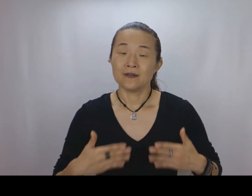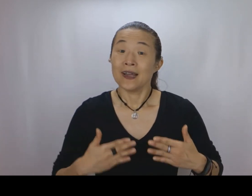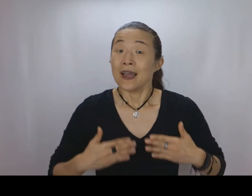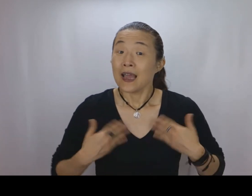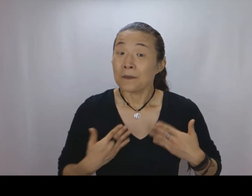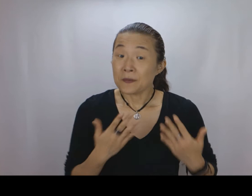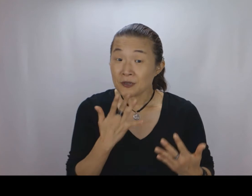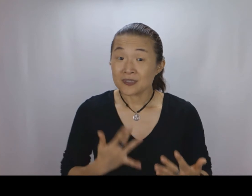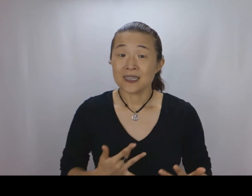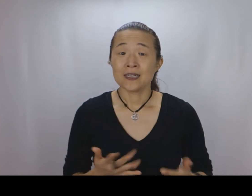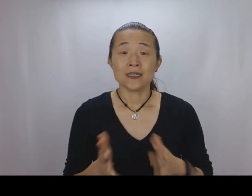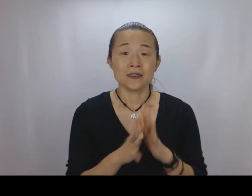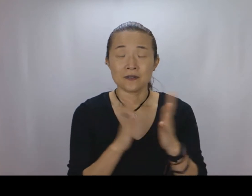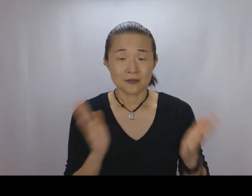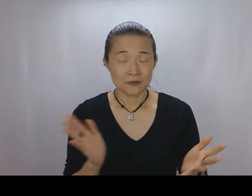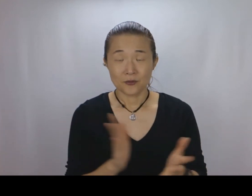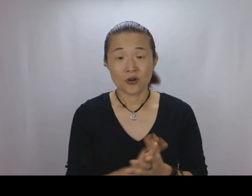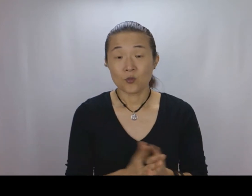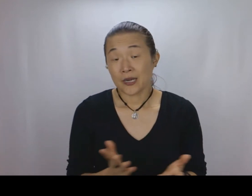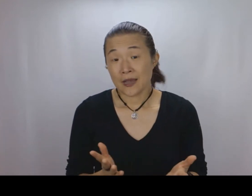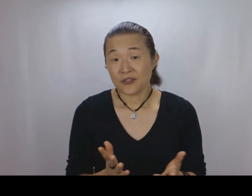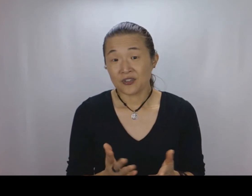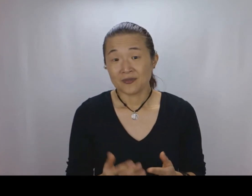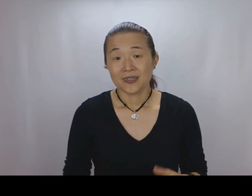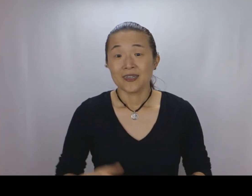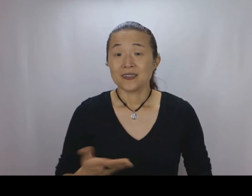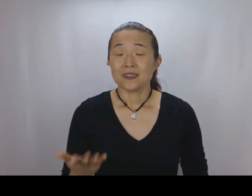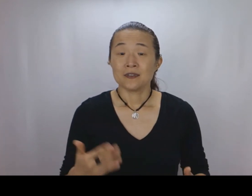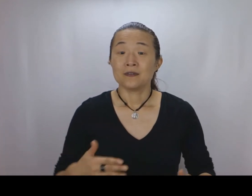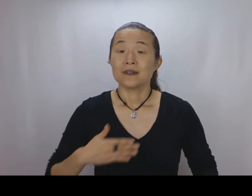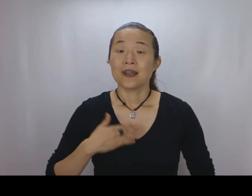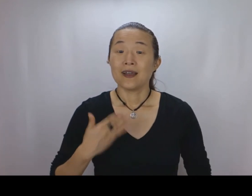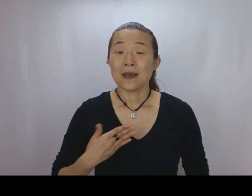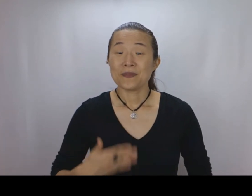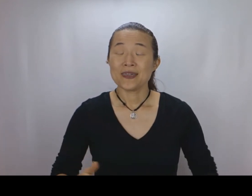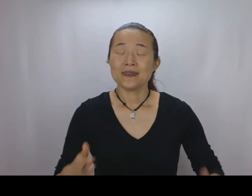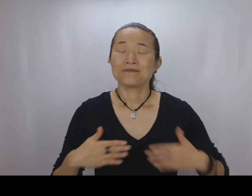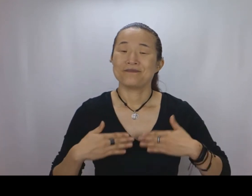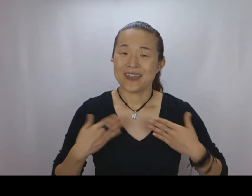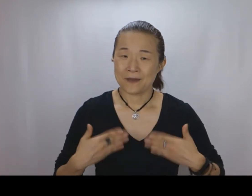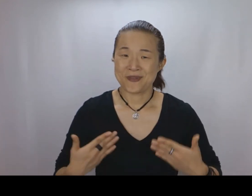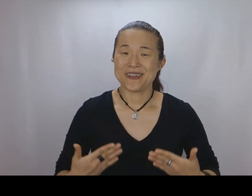"Happy Birthday" or or what have you and so, happy. Happy.